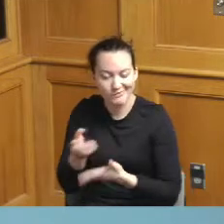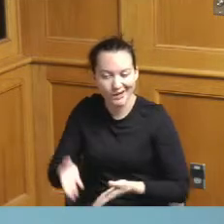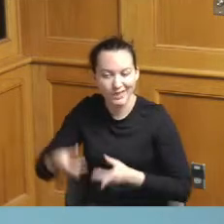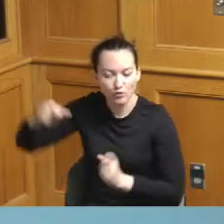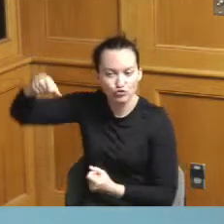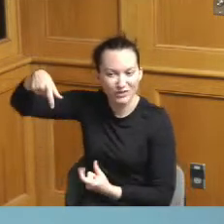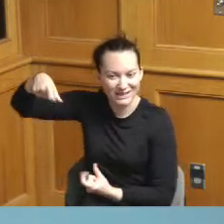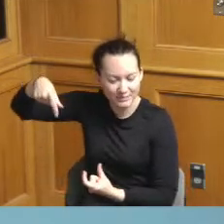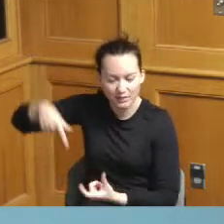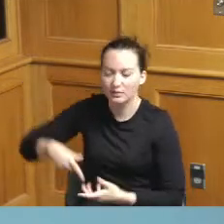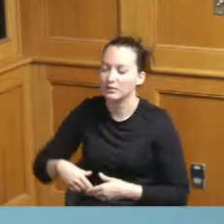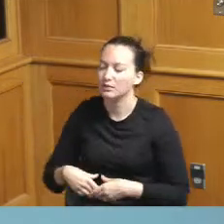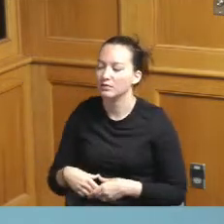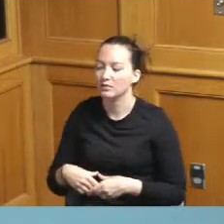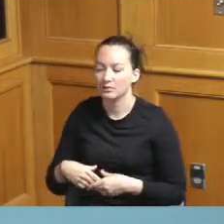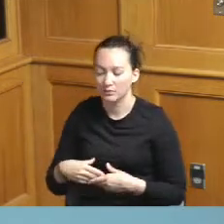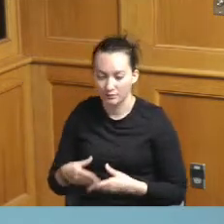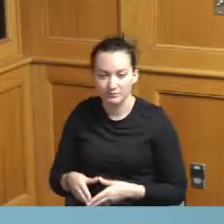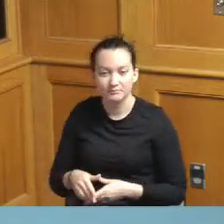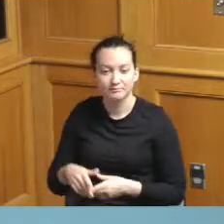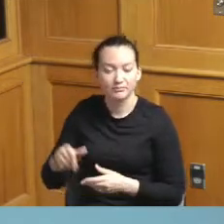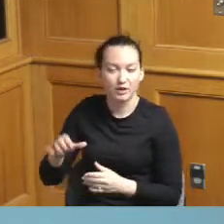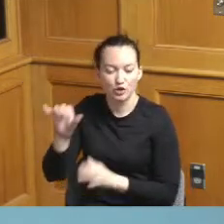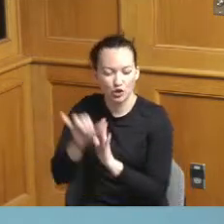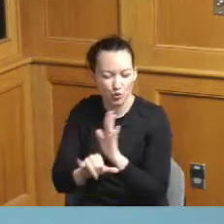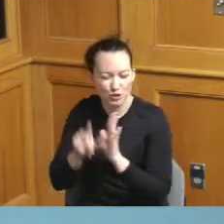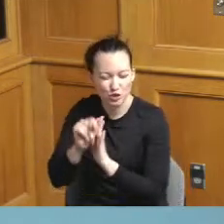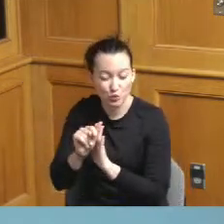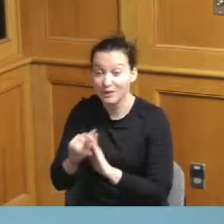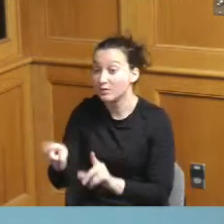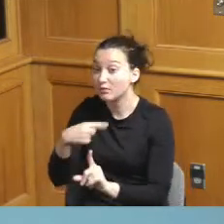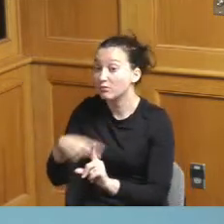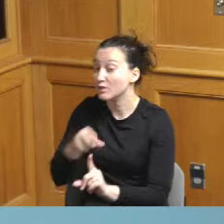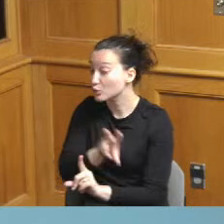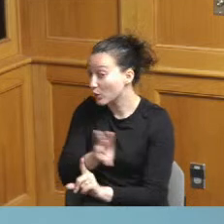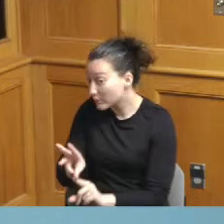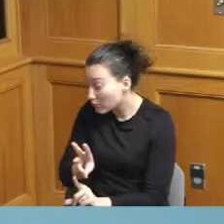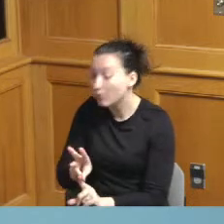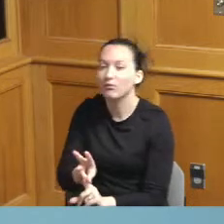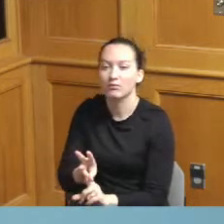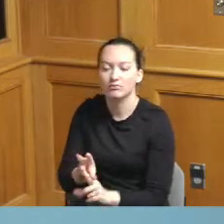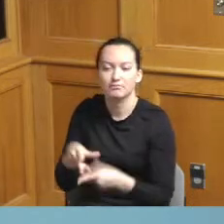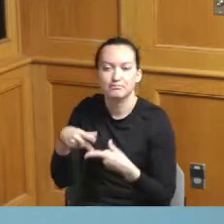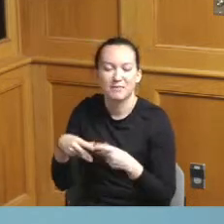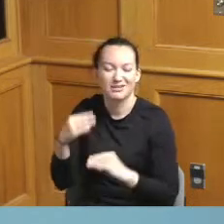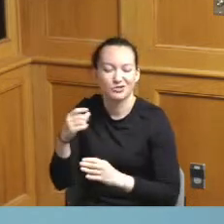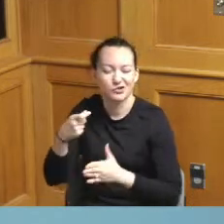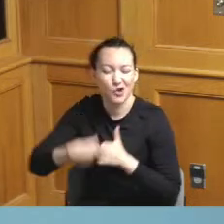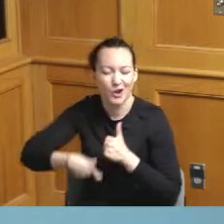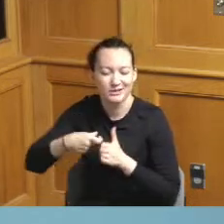our proceedings to our YouTube channel and to our website the maintenance cost for that equipment